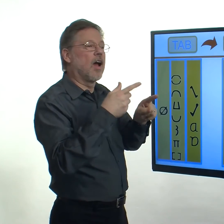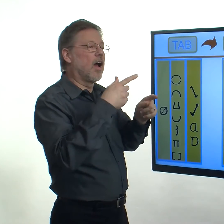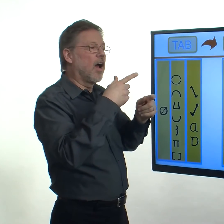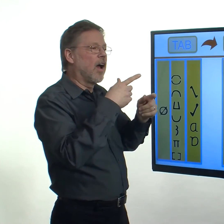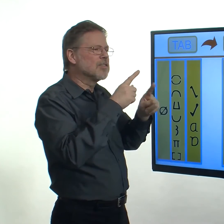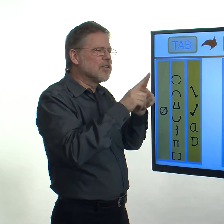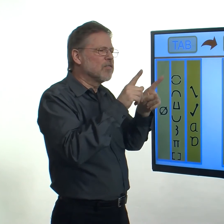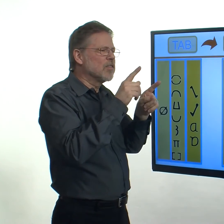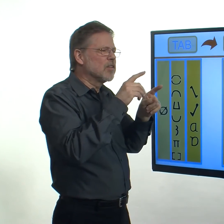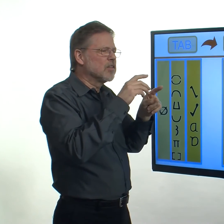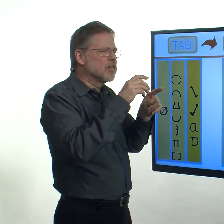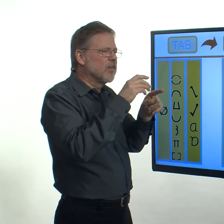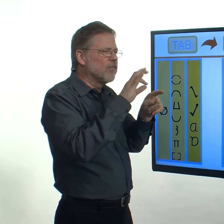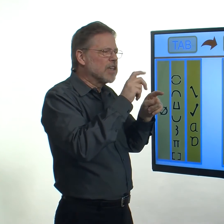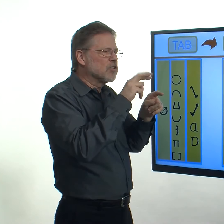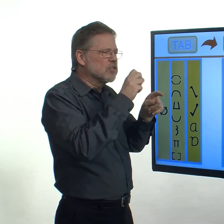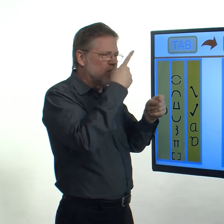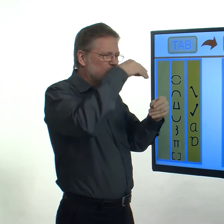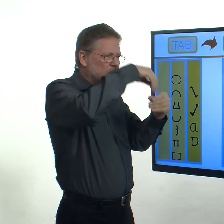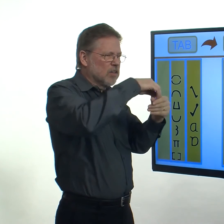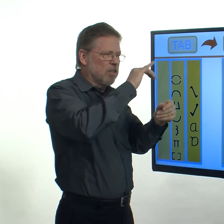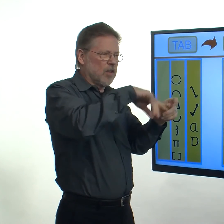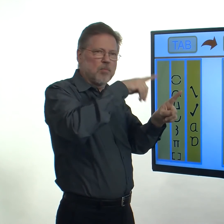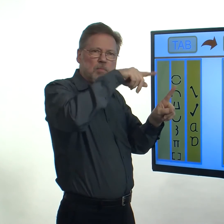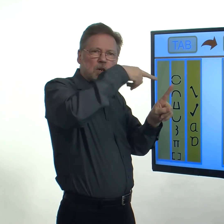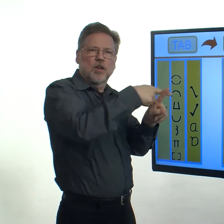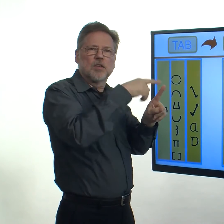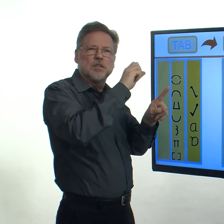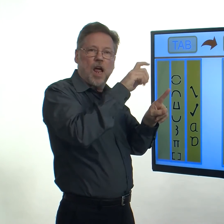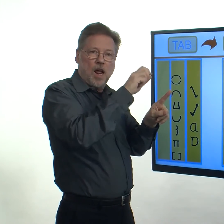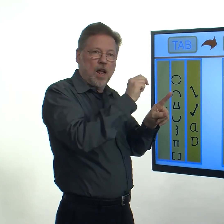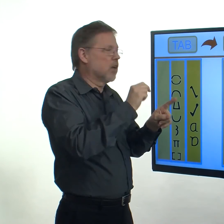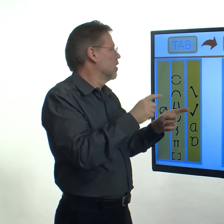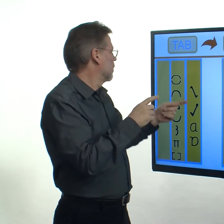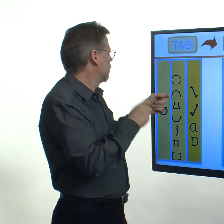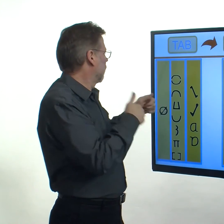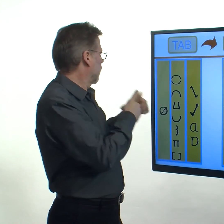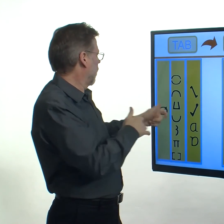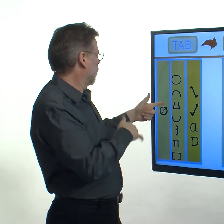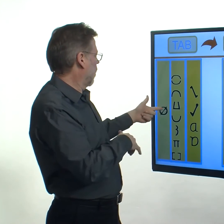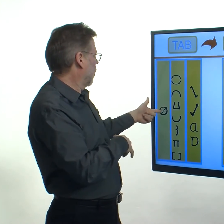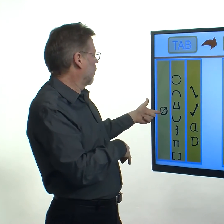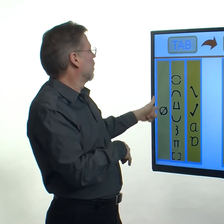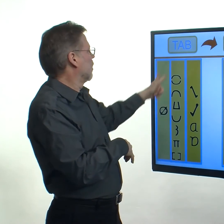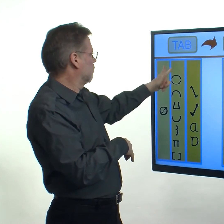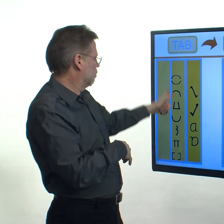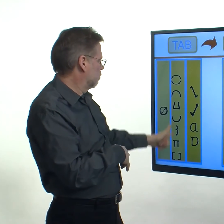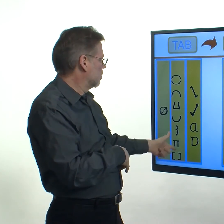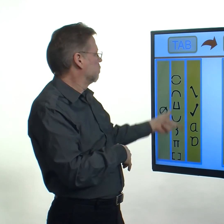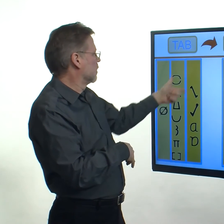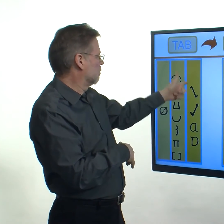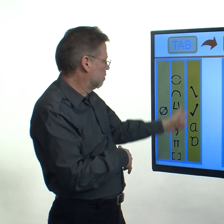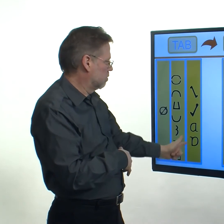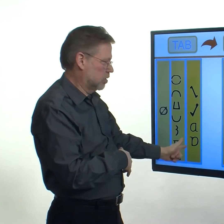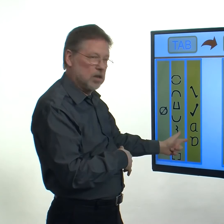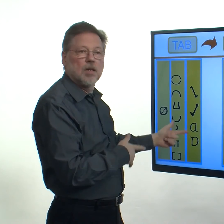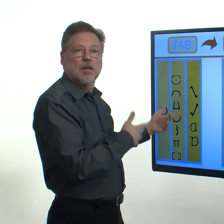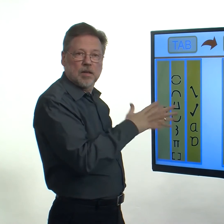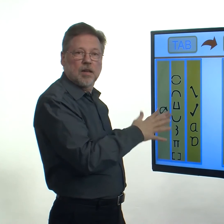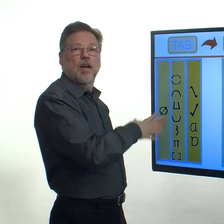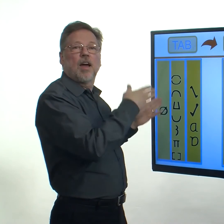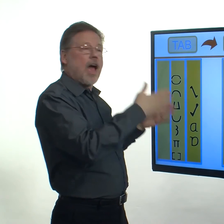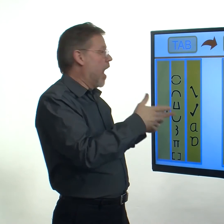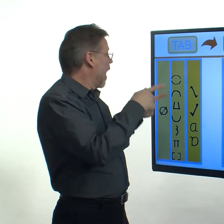different features used inside a given slot needed an order as well, like this. Once notations